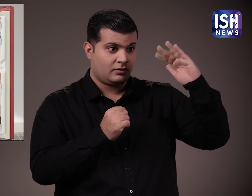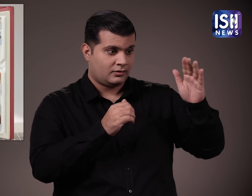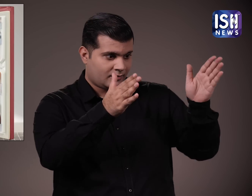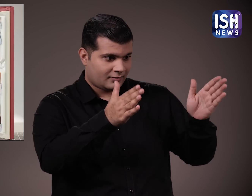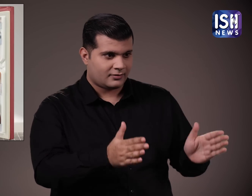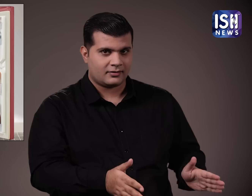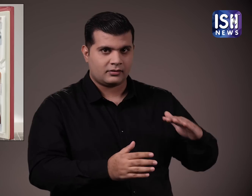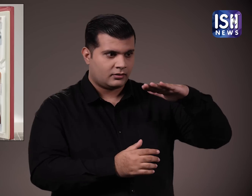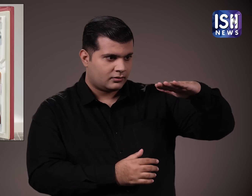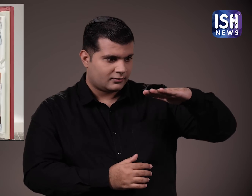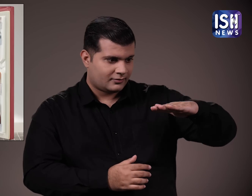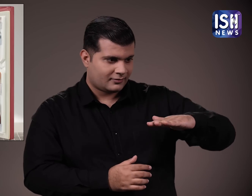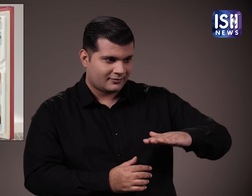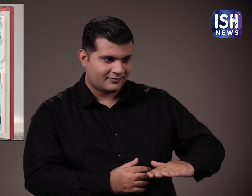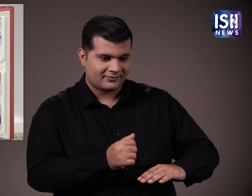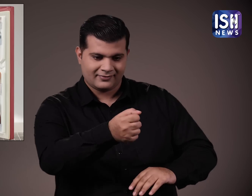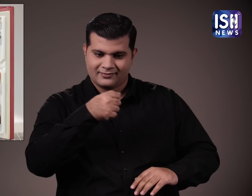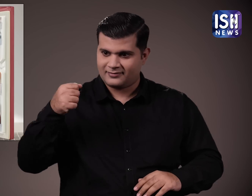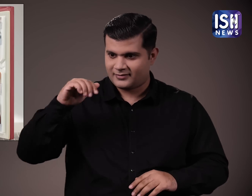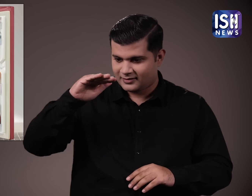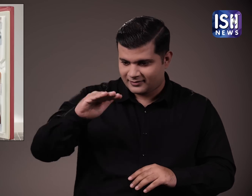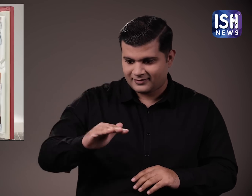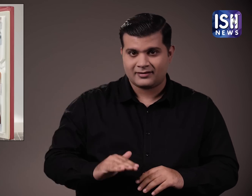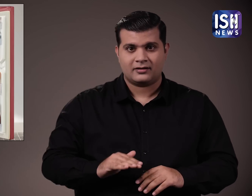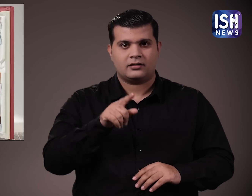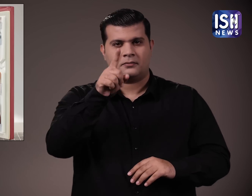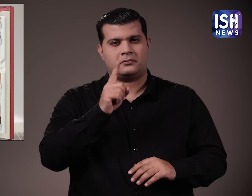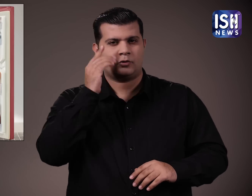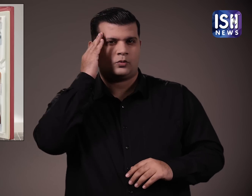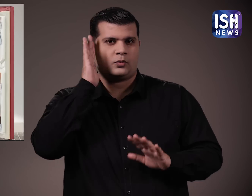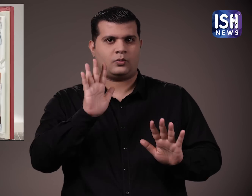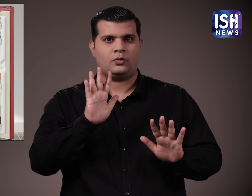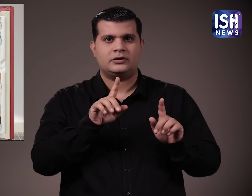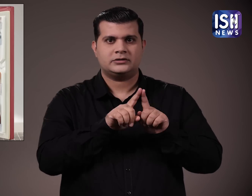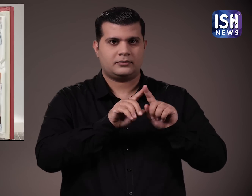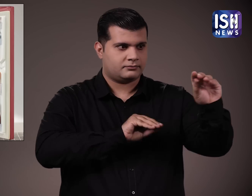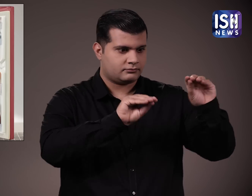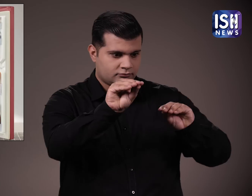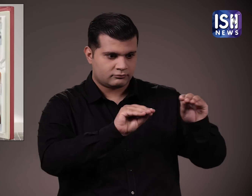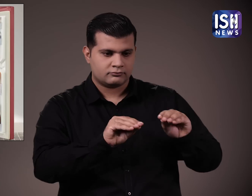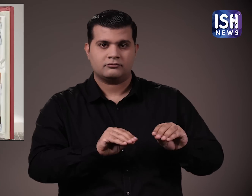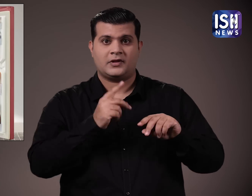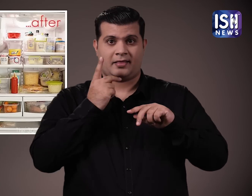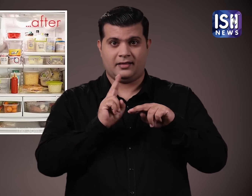and below that is the fridge section. The fridge must be well-organized.